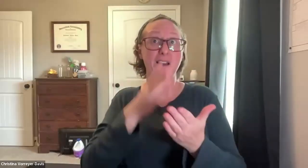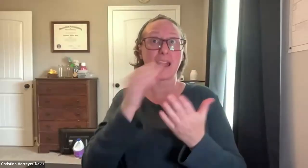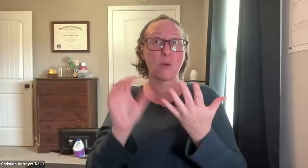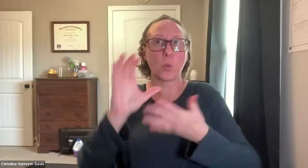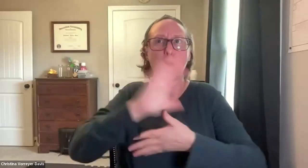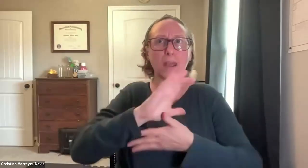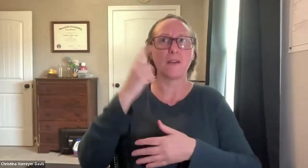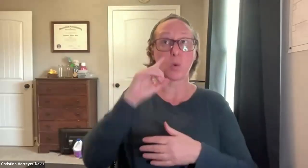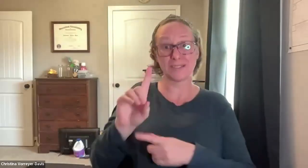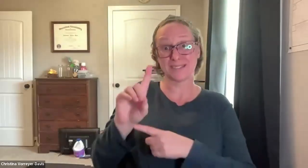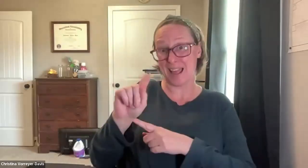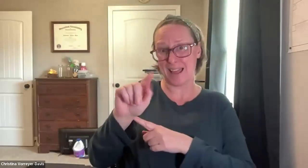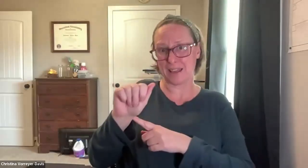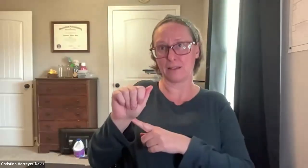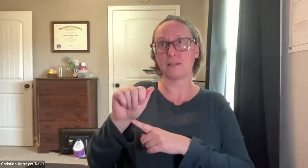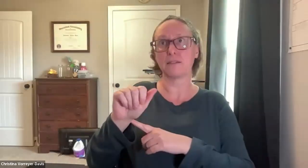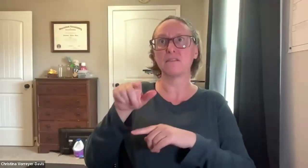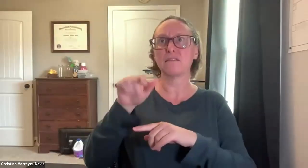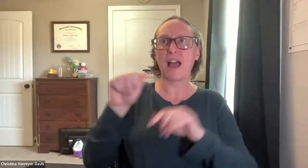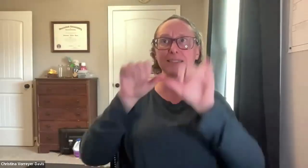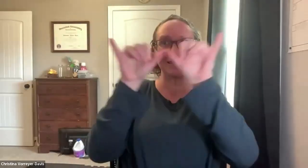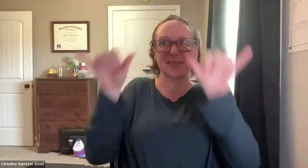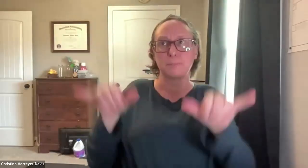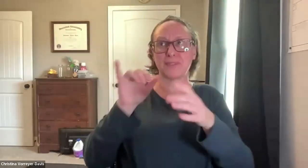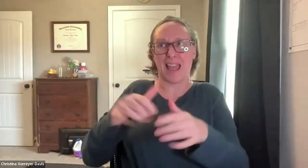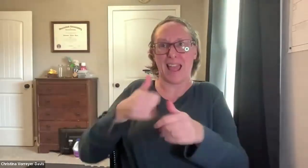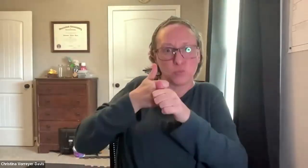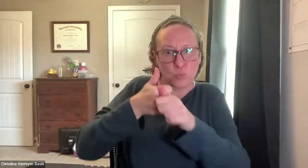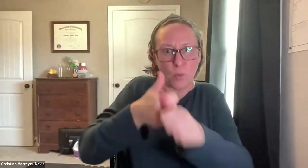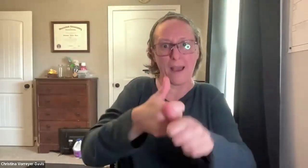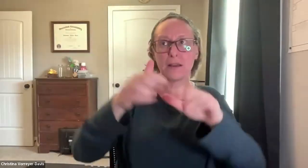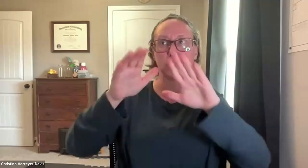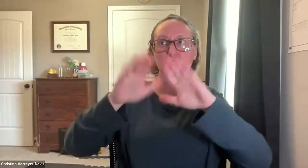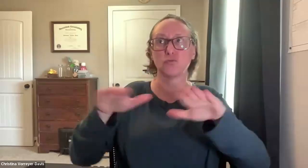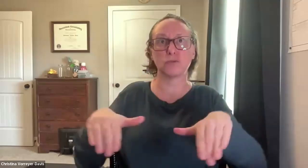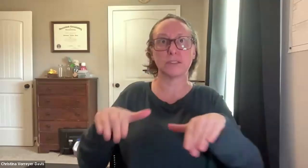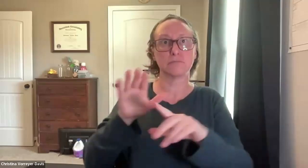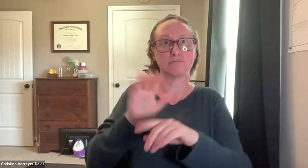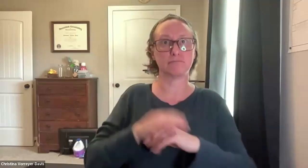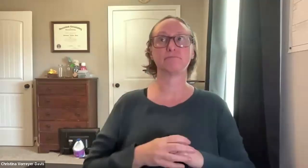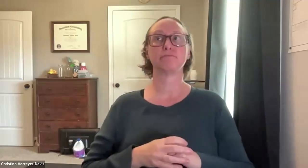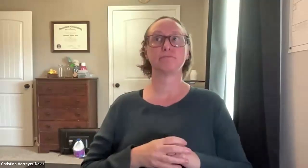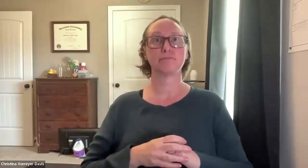They will recommend a design and criteria for a data system that tracks children.